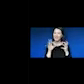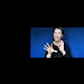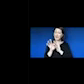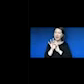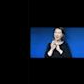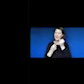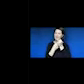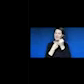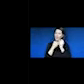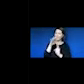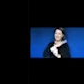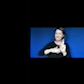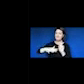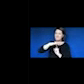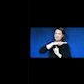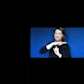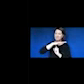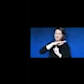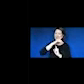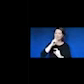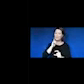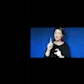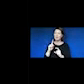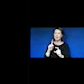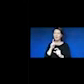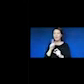can promote their strengths and independence ultimately.